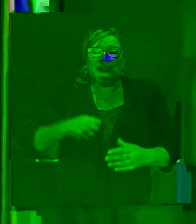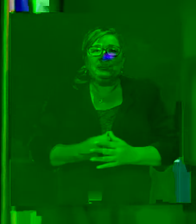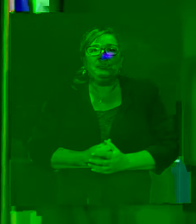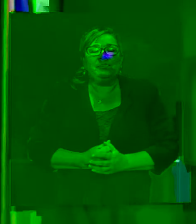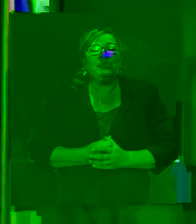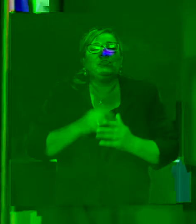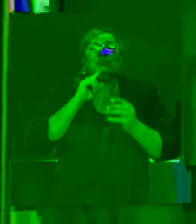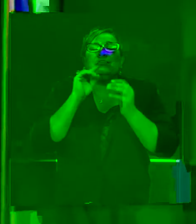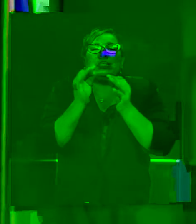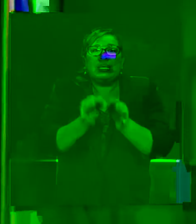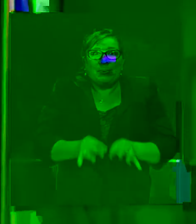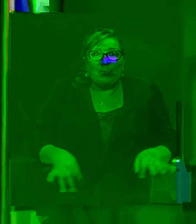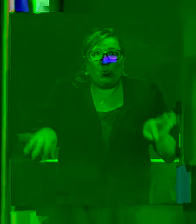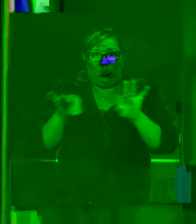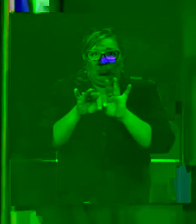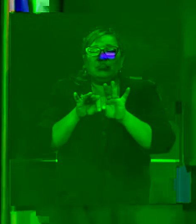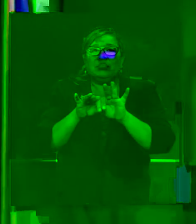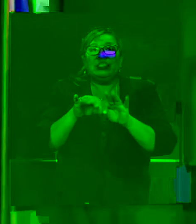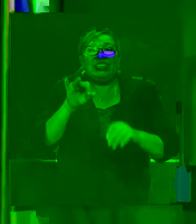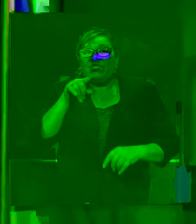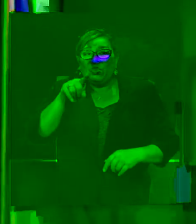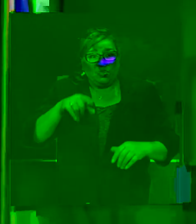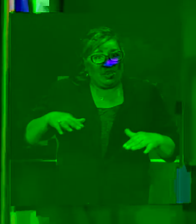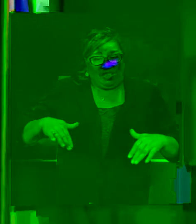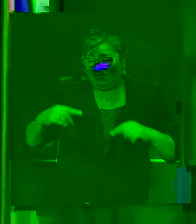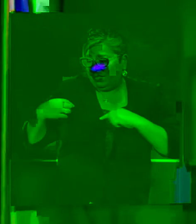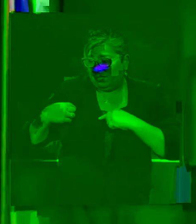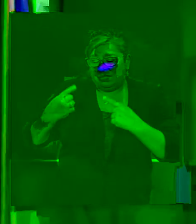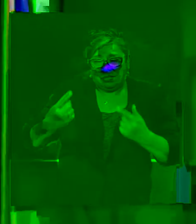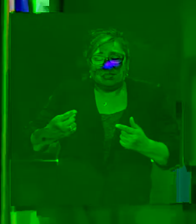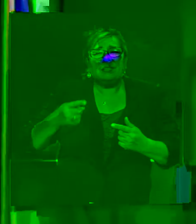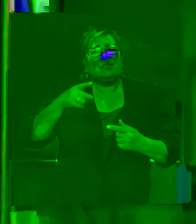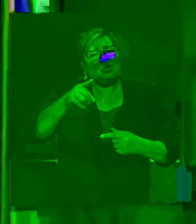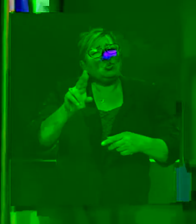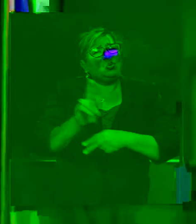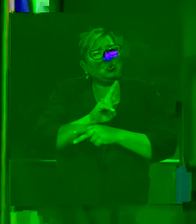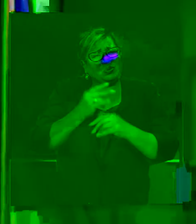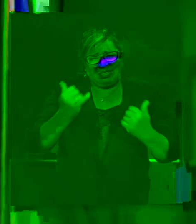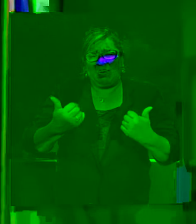important if you have not to take advantage of new technology that the state of California has